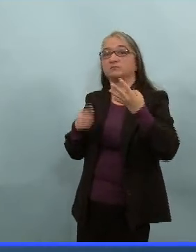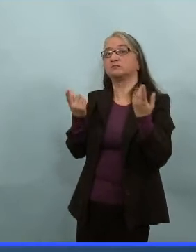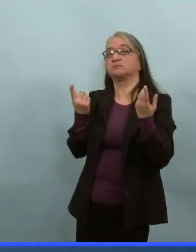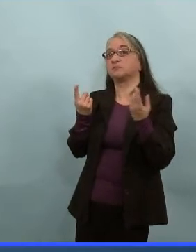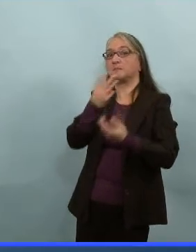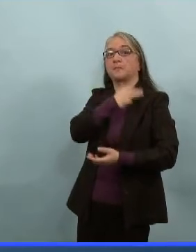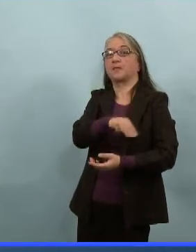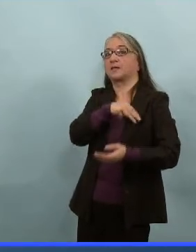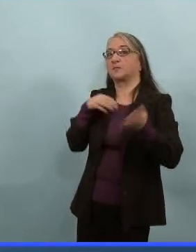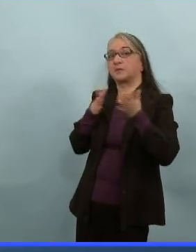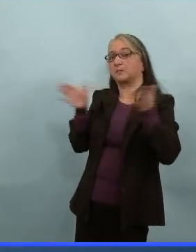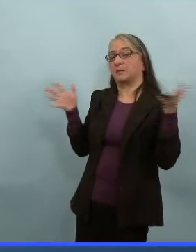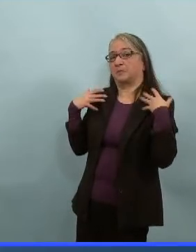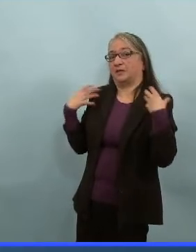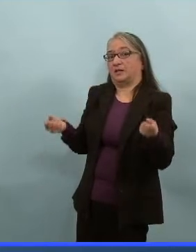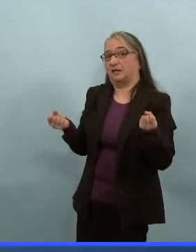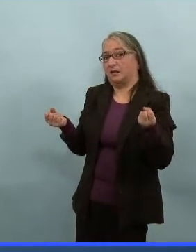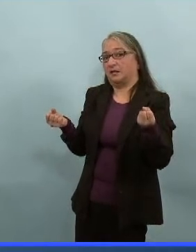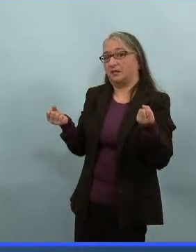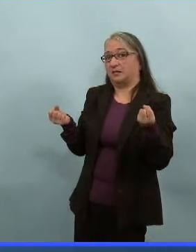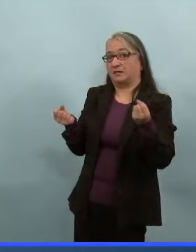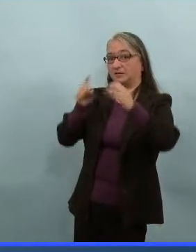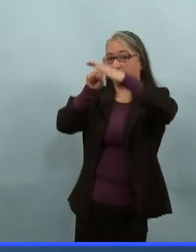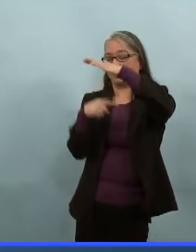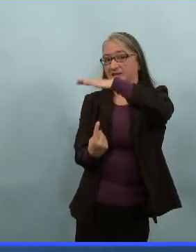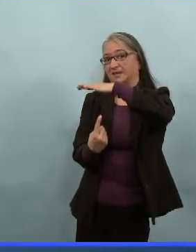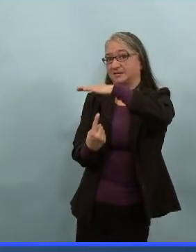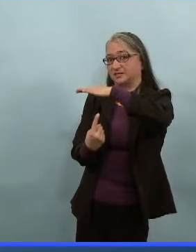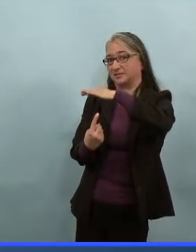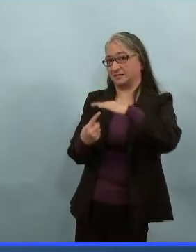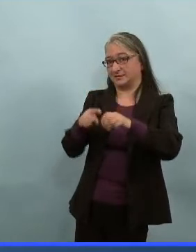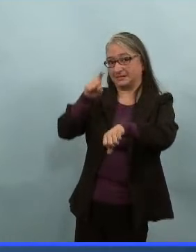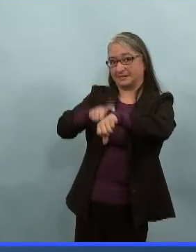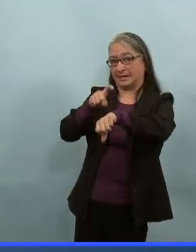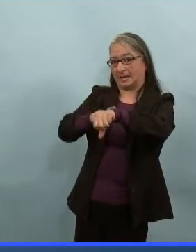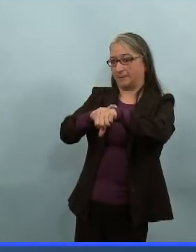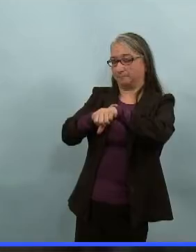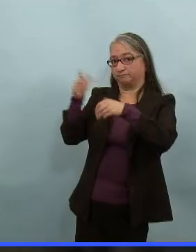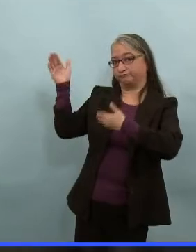shorten the isolation period in that case for health care workers so we have shortened that